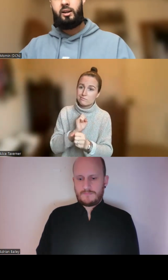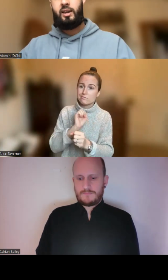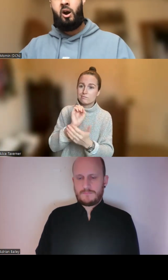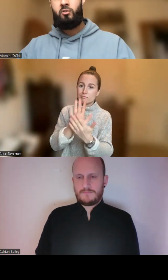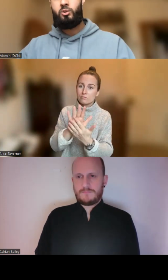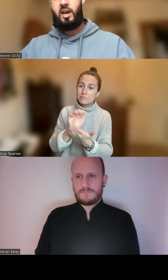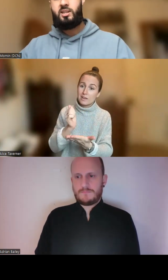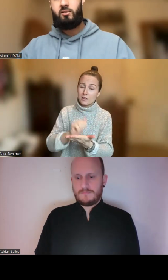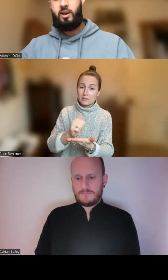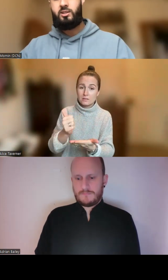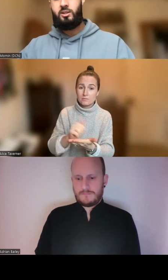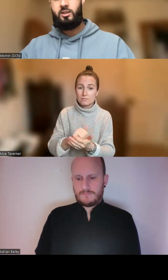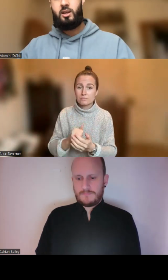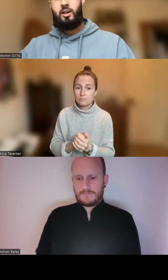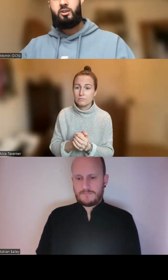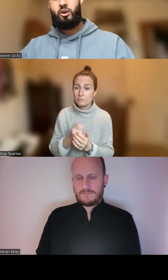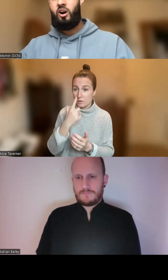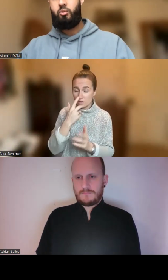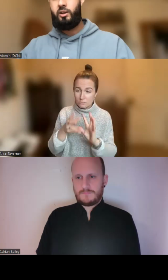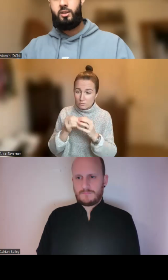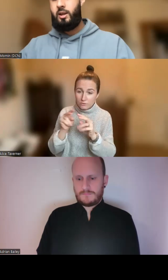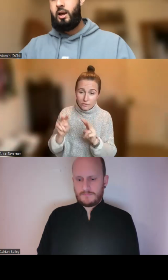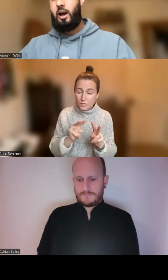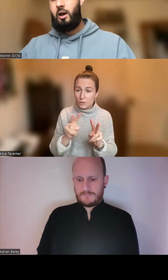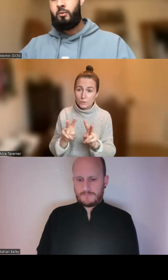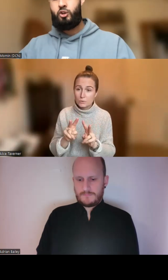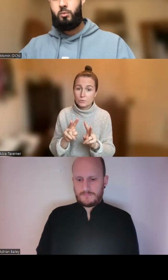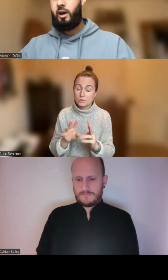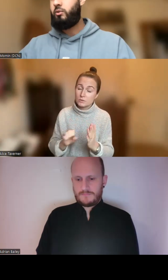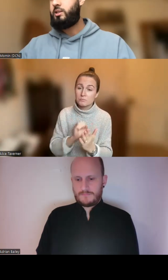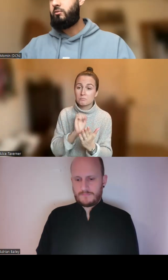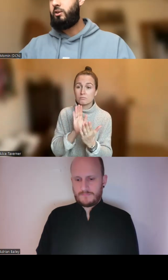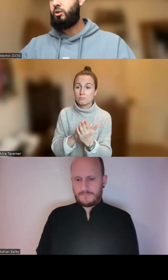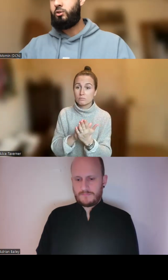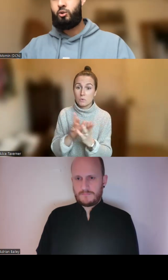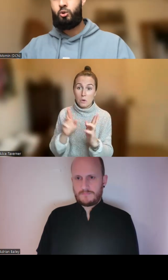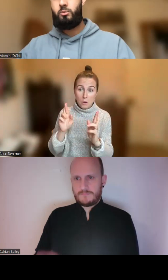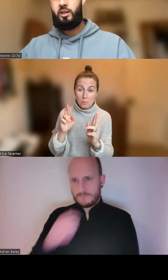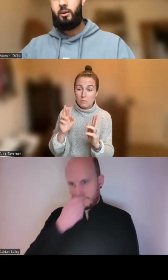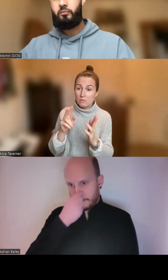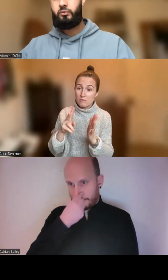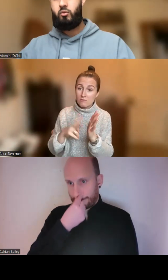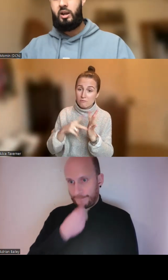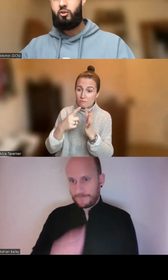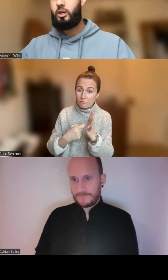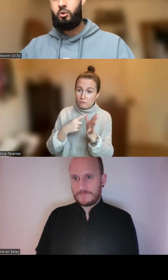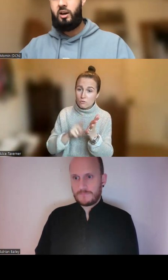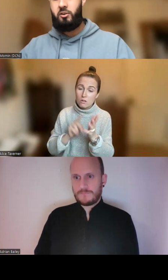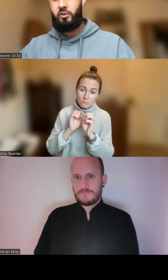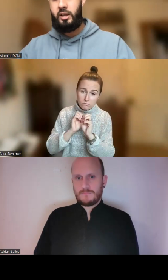and get out of those testing phases to start off with just by releasing videos on your social media. You can do that for free.